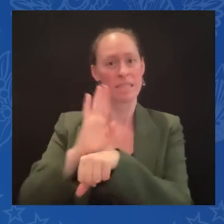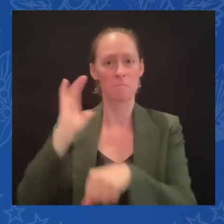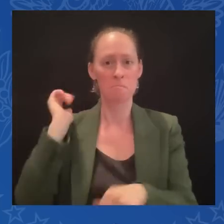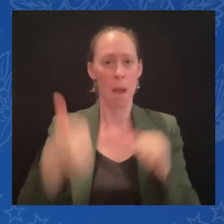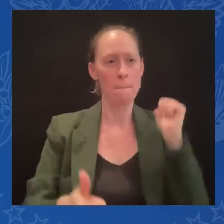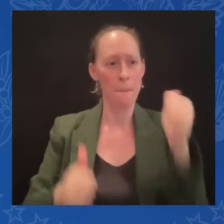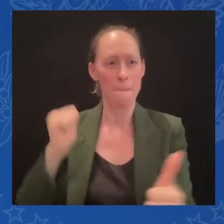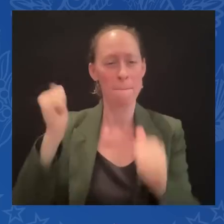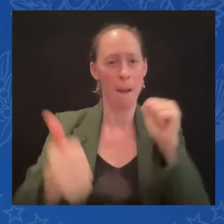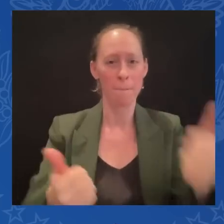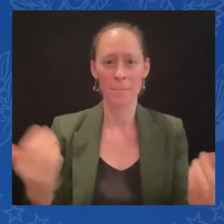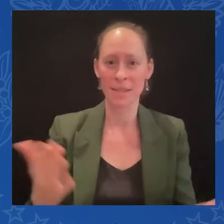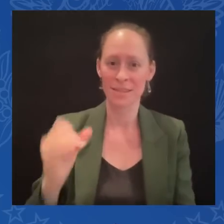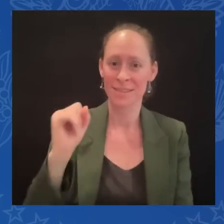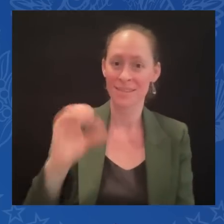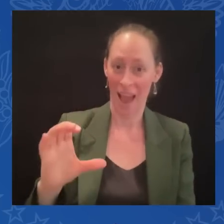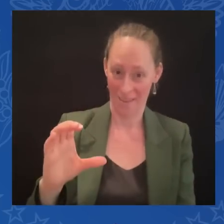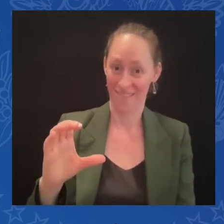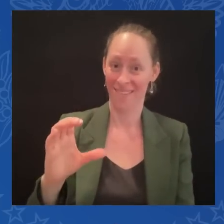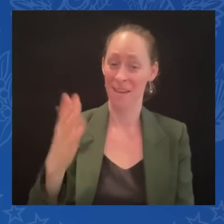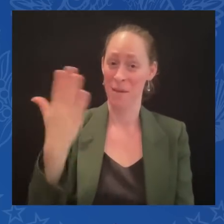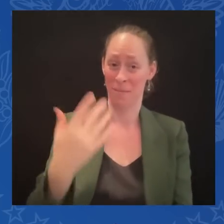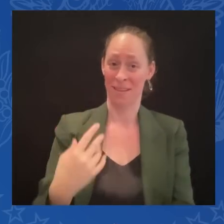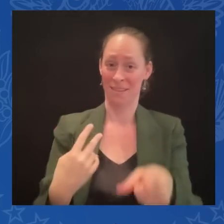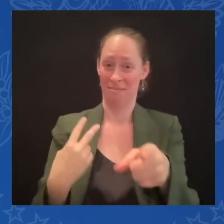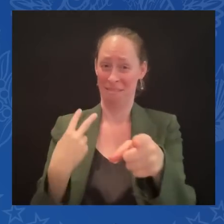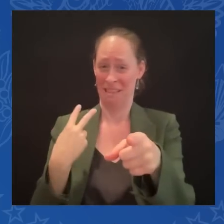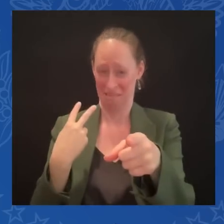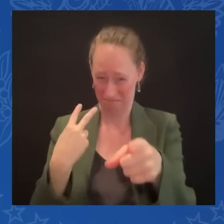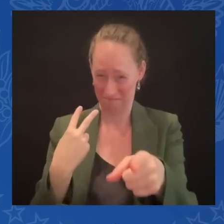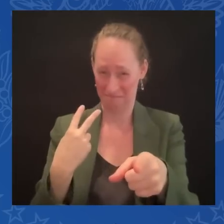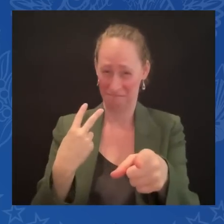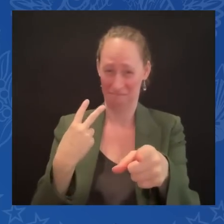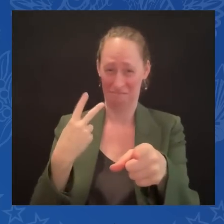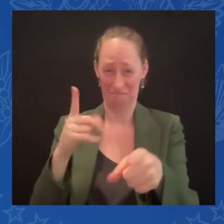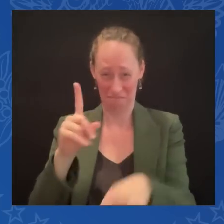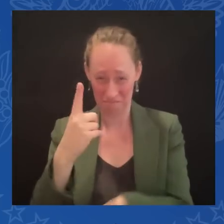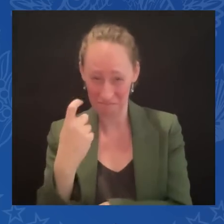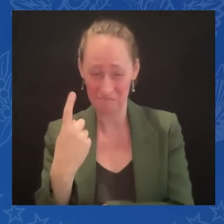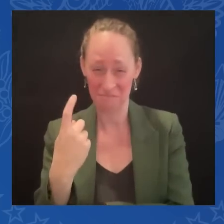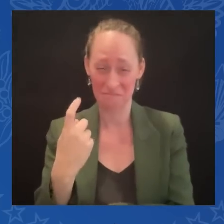But that's why I fought so hard for the things I wanted to do. We didn't get much help from the other team,